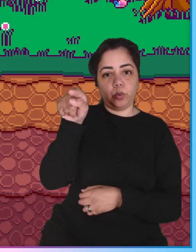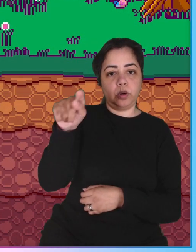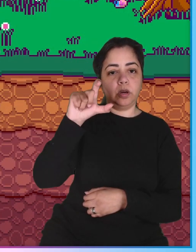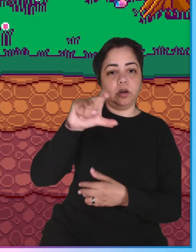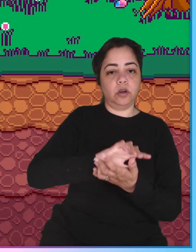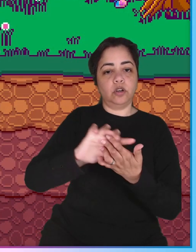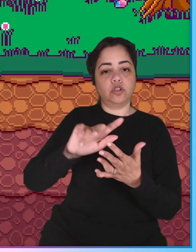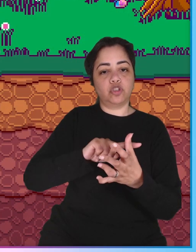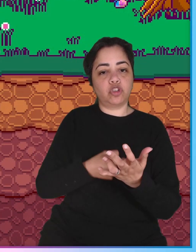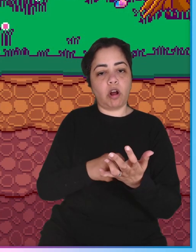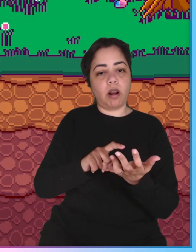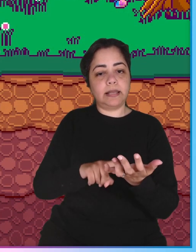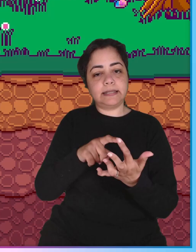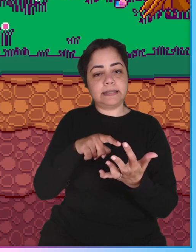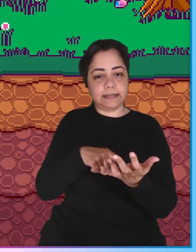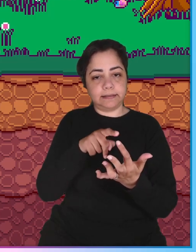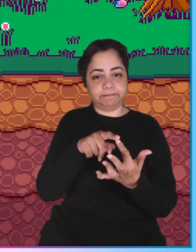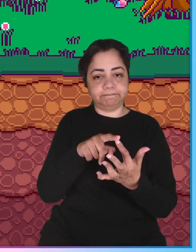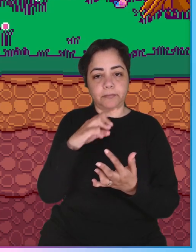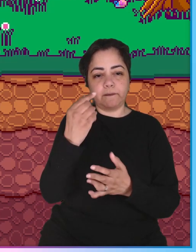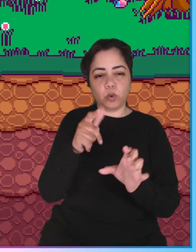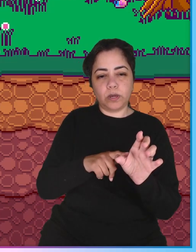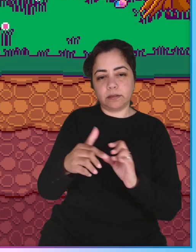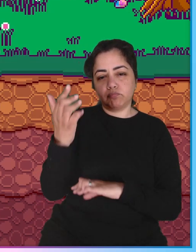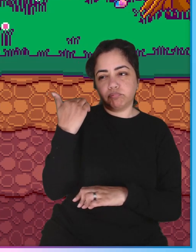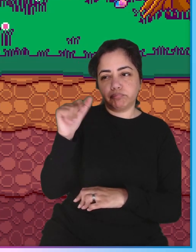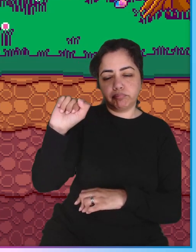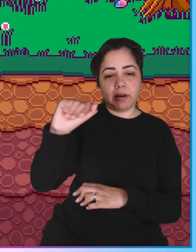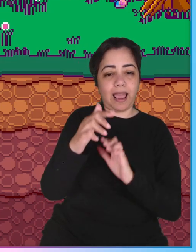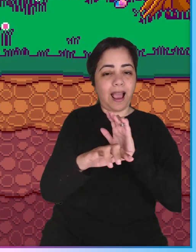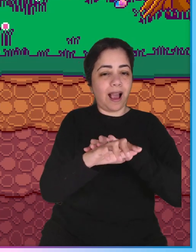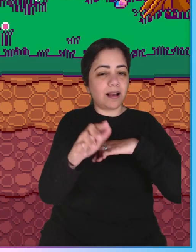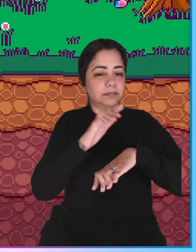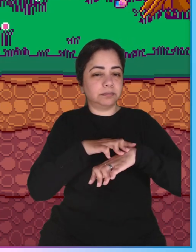She decided that she wanted to make a game that was easy to pick up and play with just one hand.